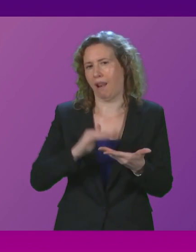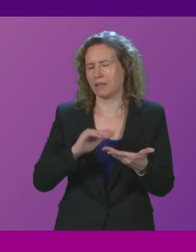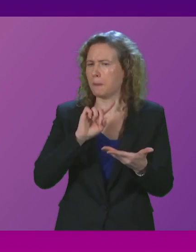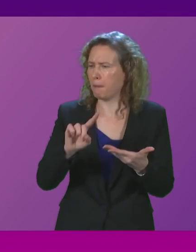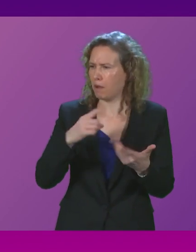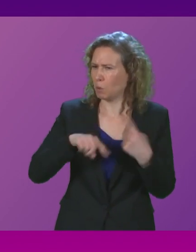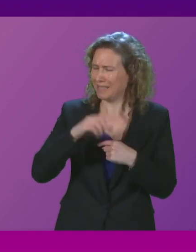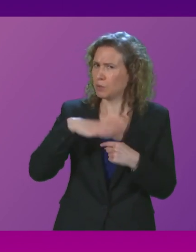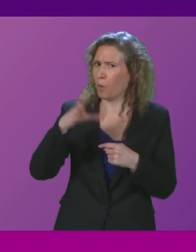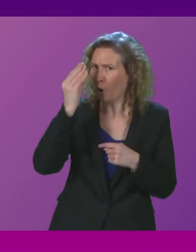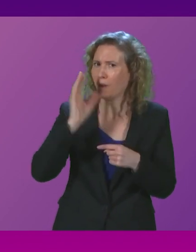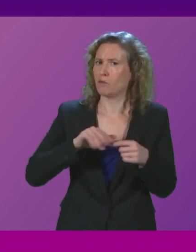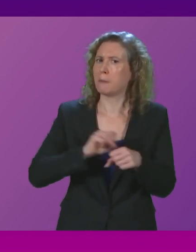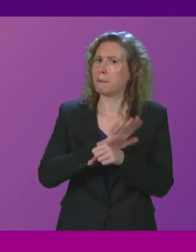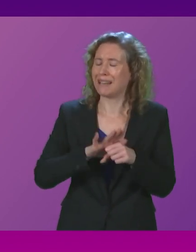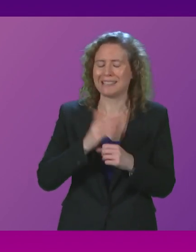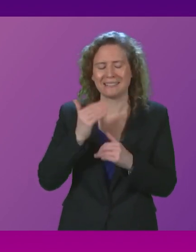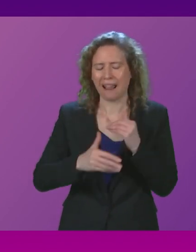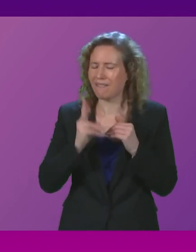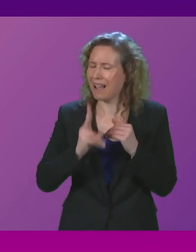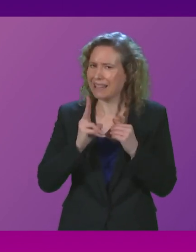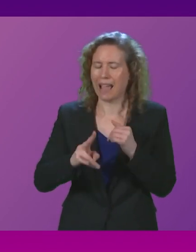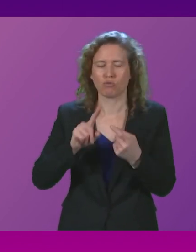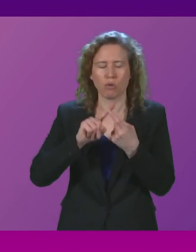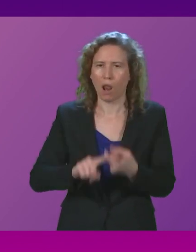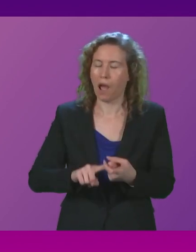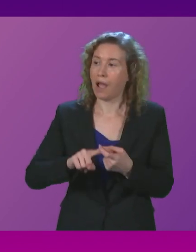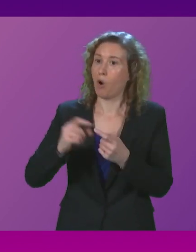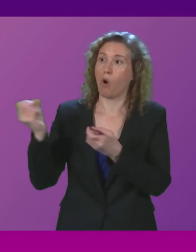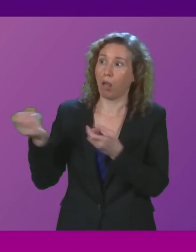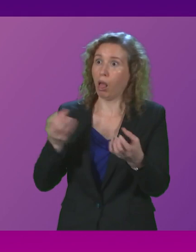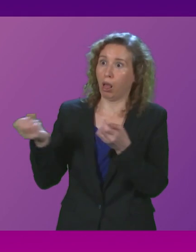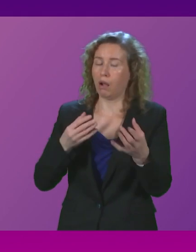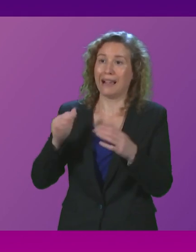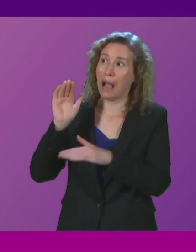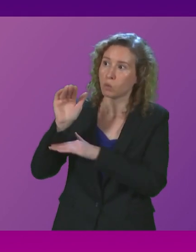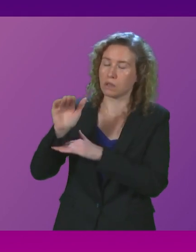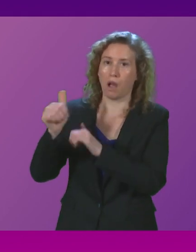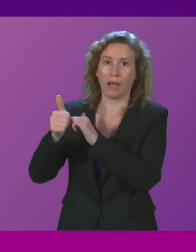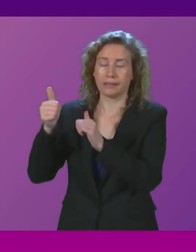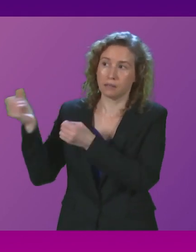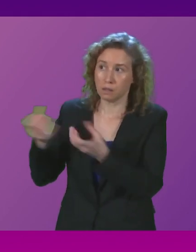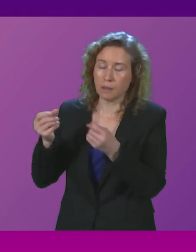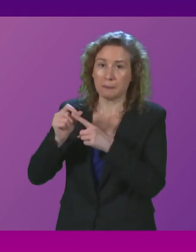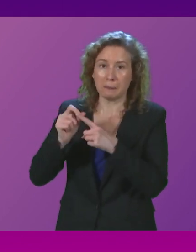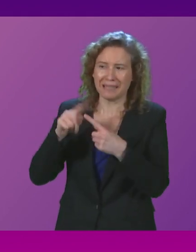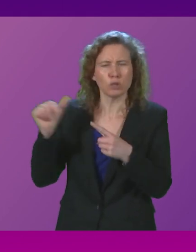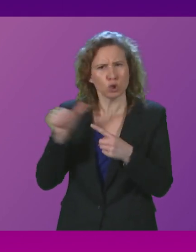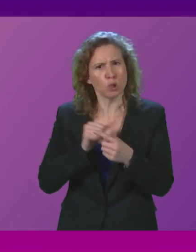one of the lessons from the pandemic is that we should never again rely on importing PPE; it should be manufactured in Scotland.